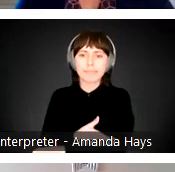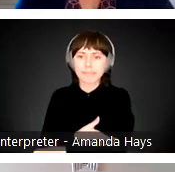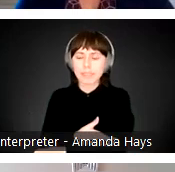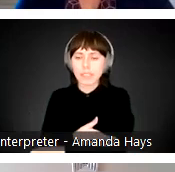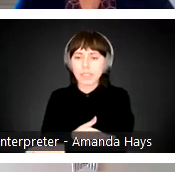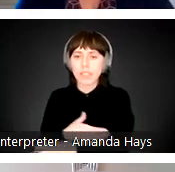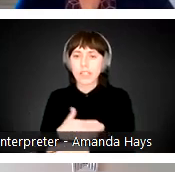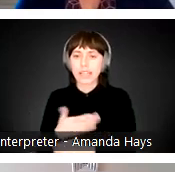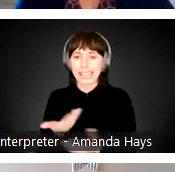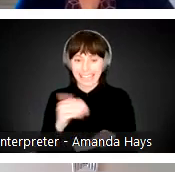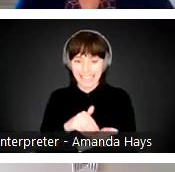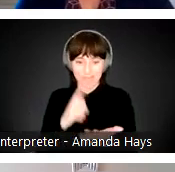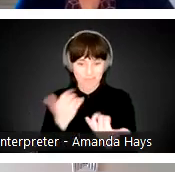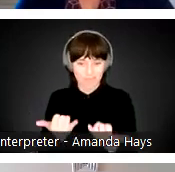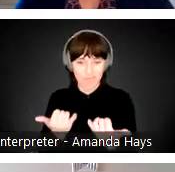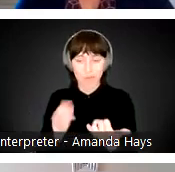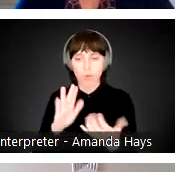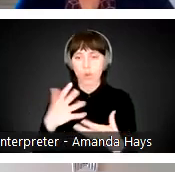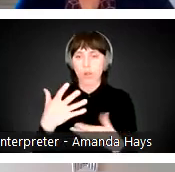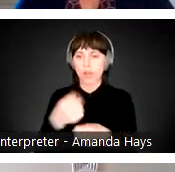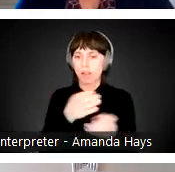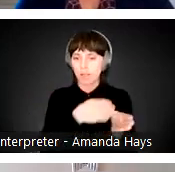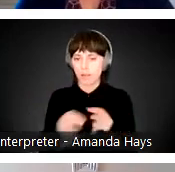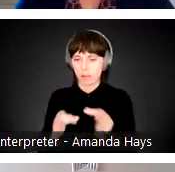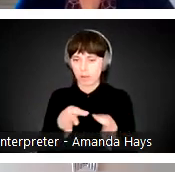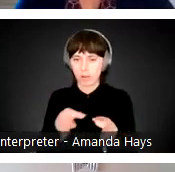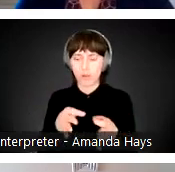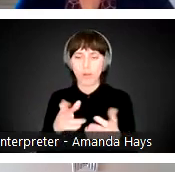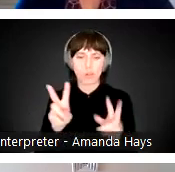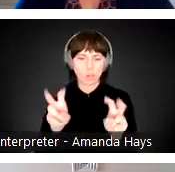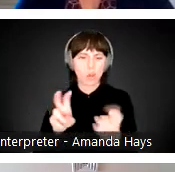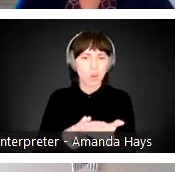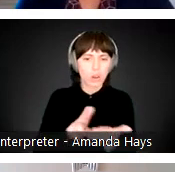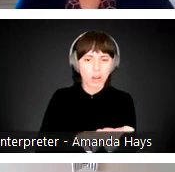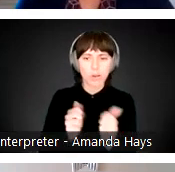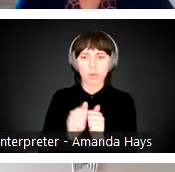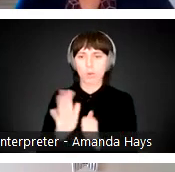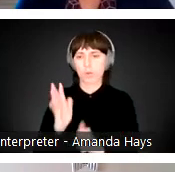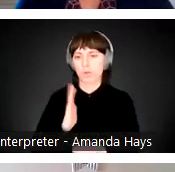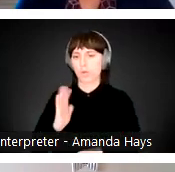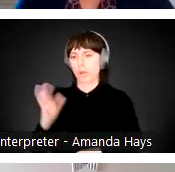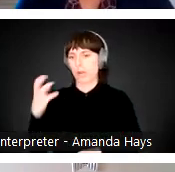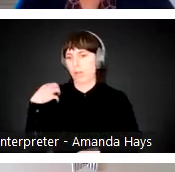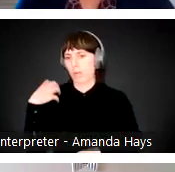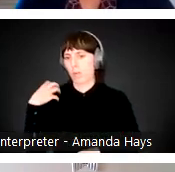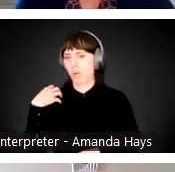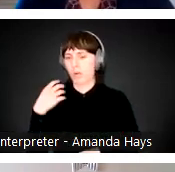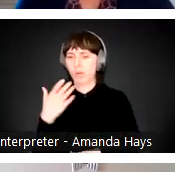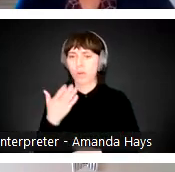summary plan description or your contract with your previous employer. Something you or your attorney may want